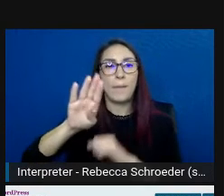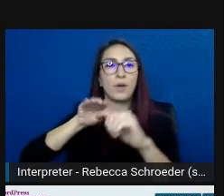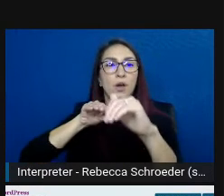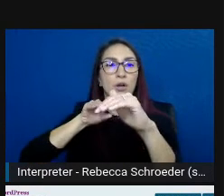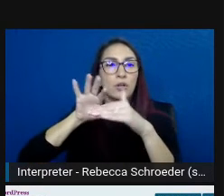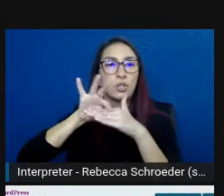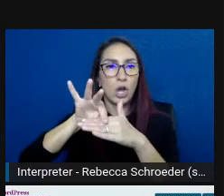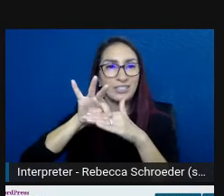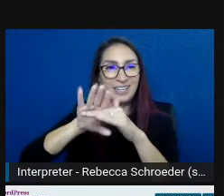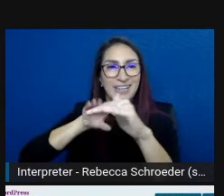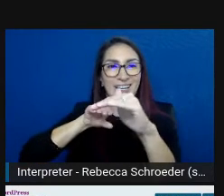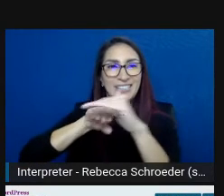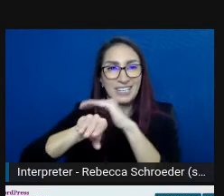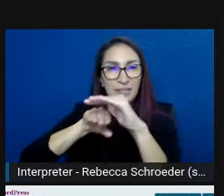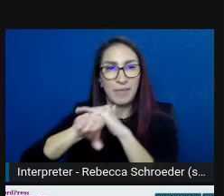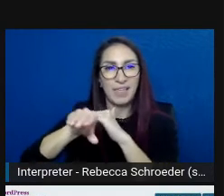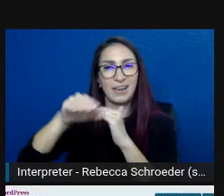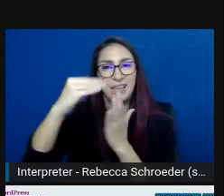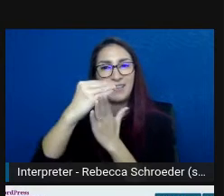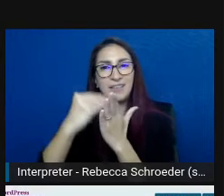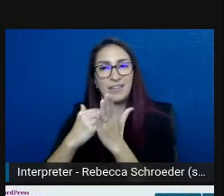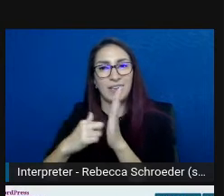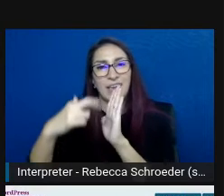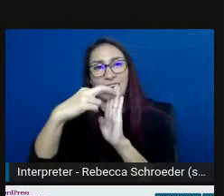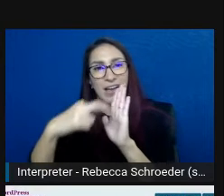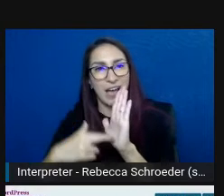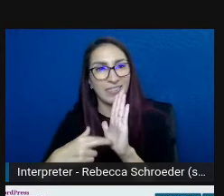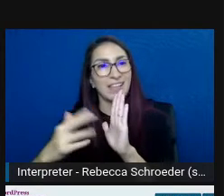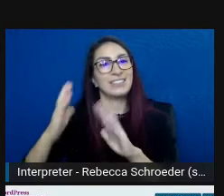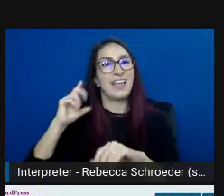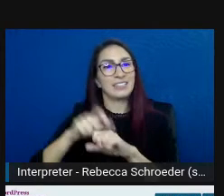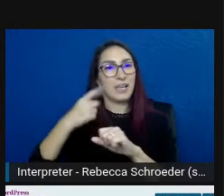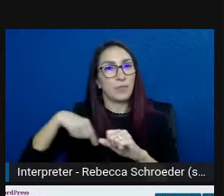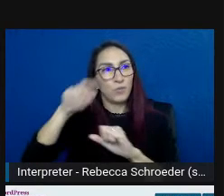At the time we were working on version one of the guidelines.